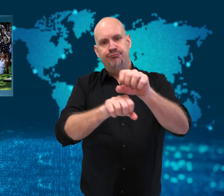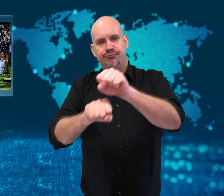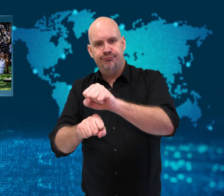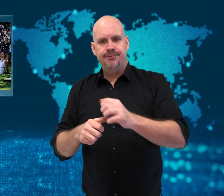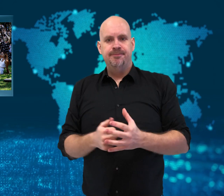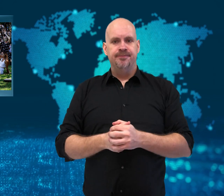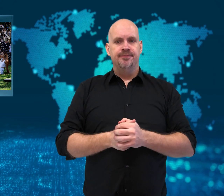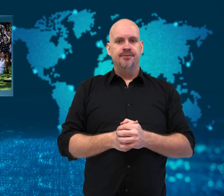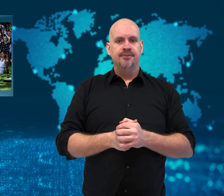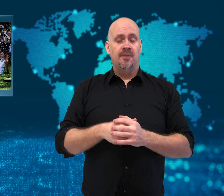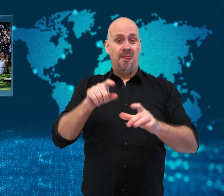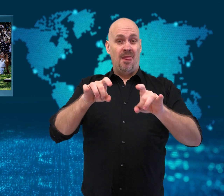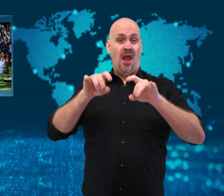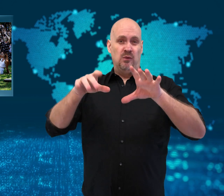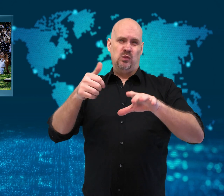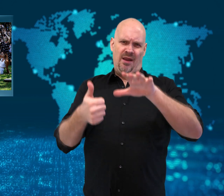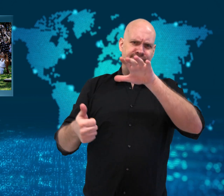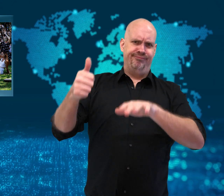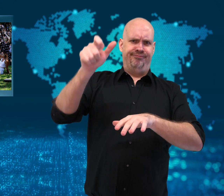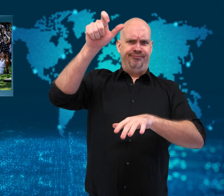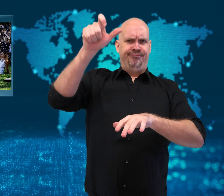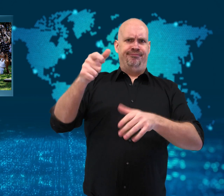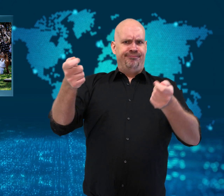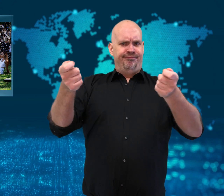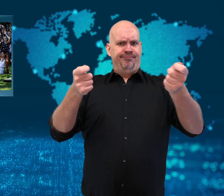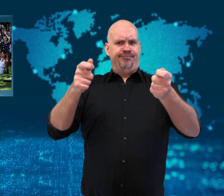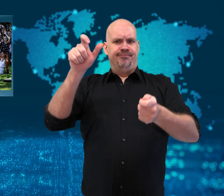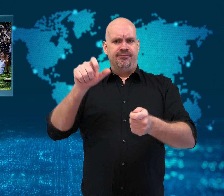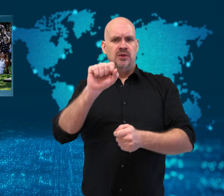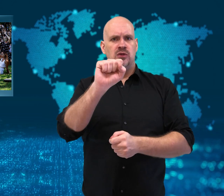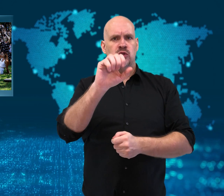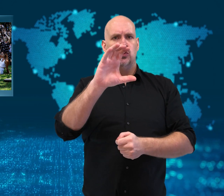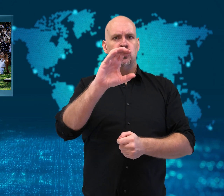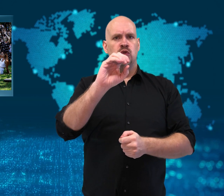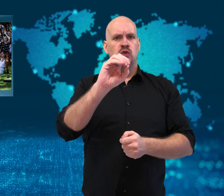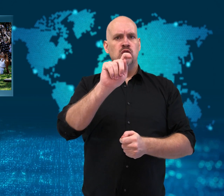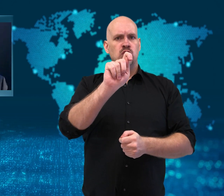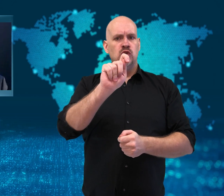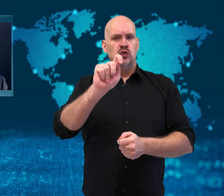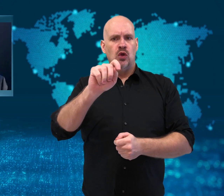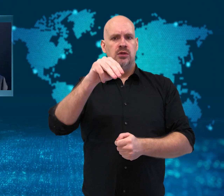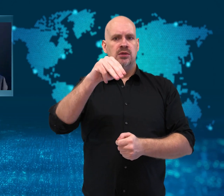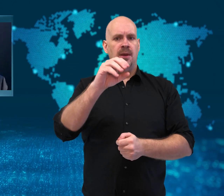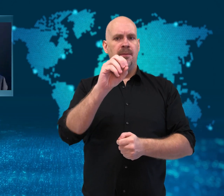The Australian Prime Minister, Scott Morrison,